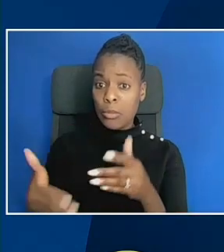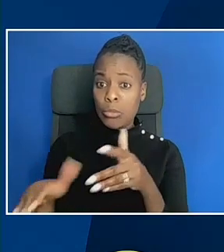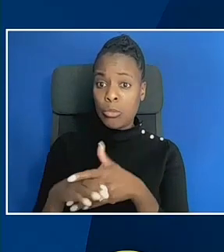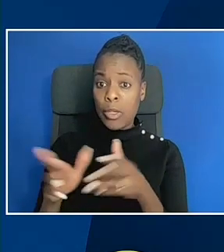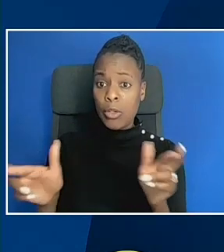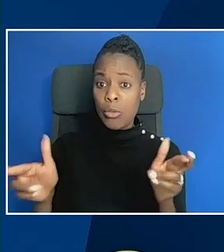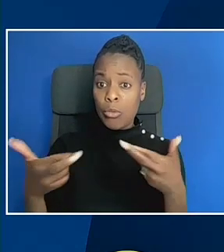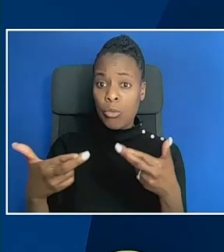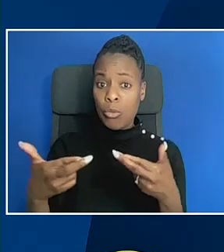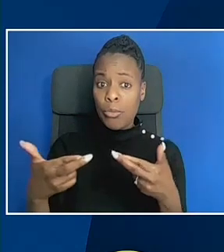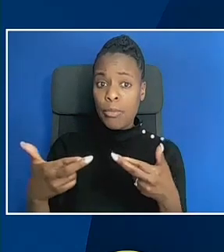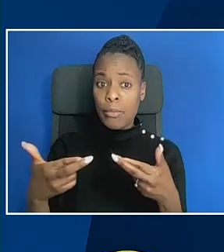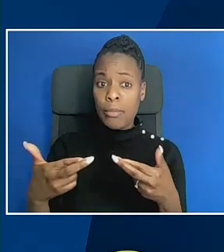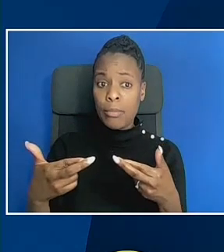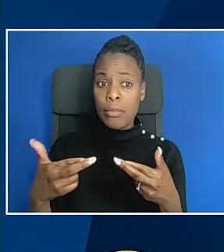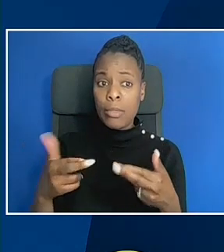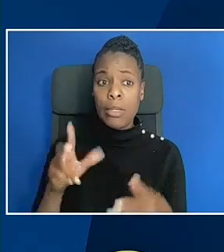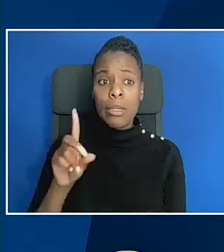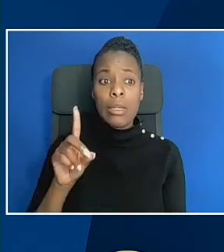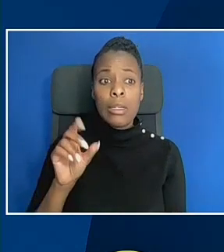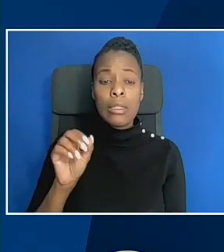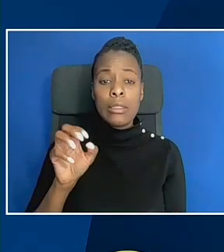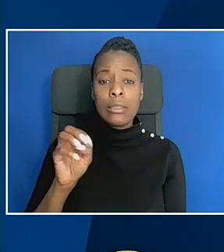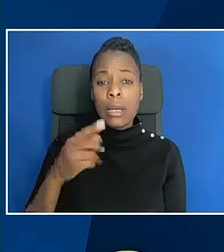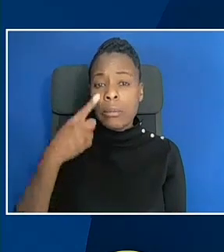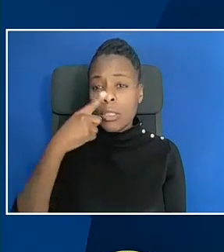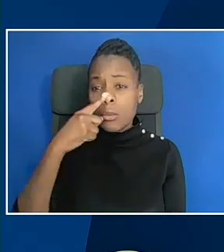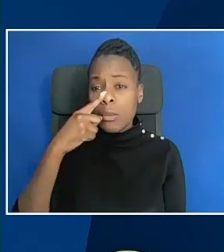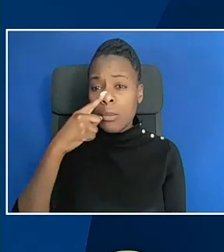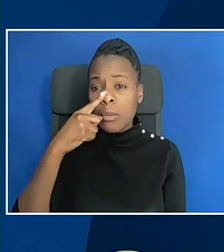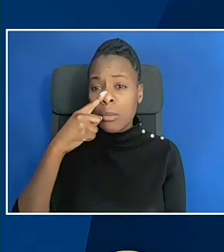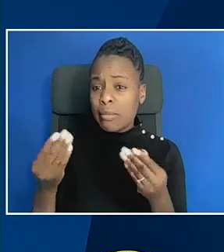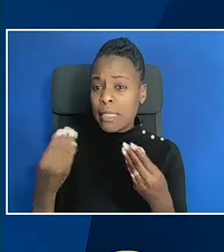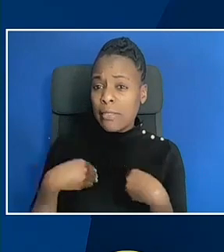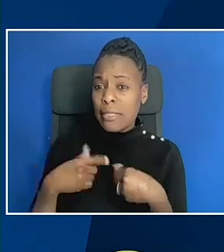First, Dom, can you give us some sort of idea how long you need for the caucus?